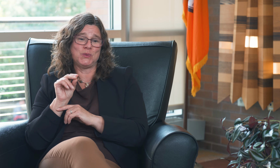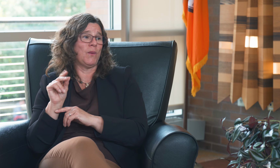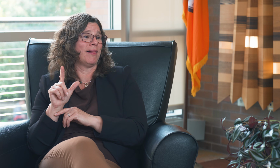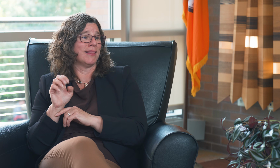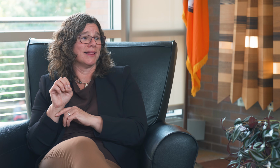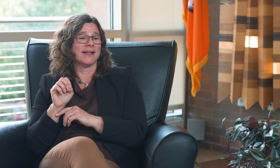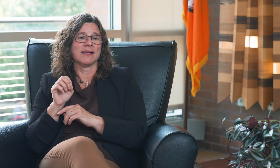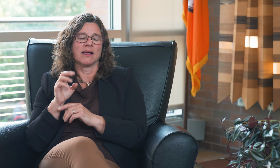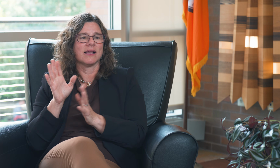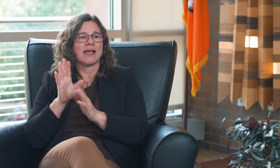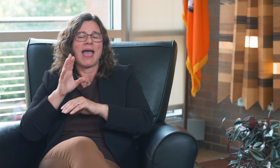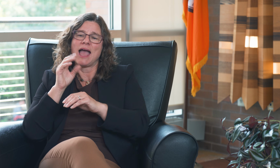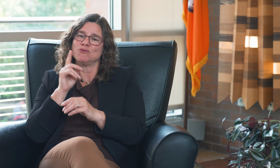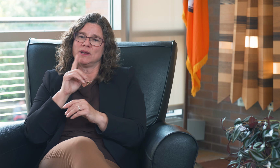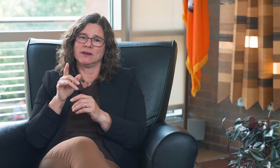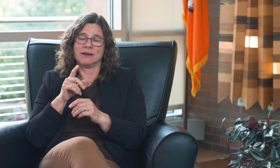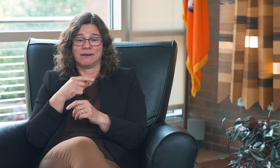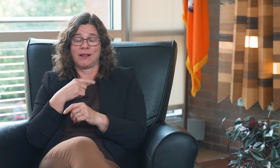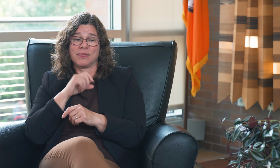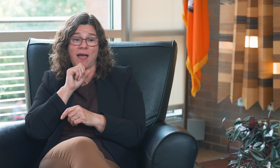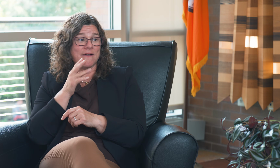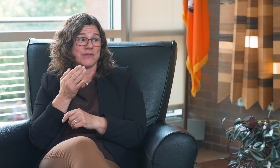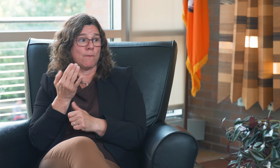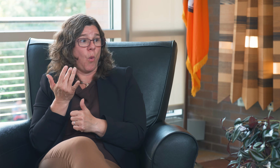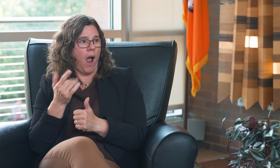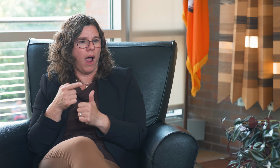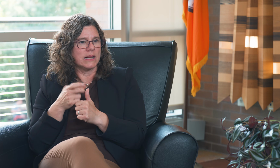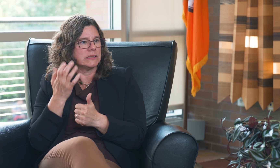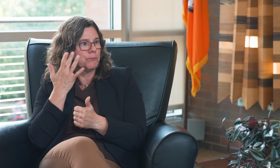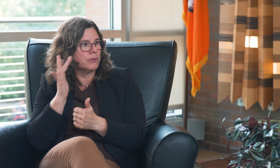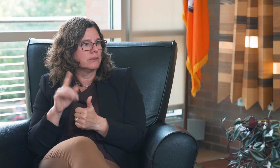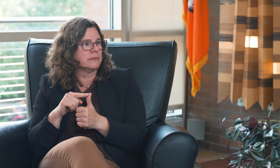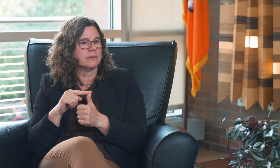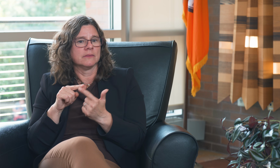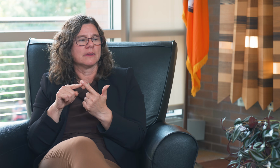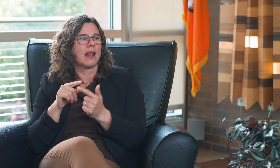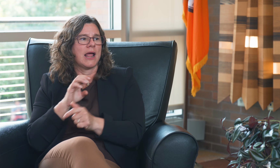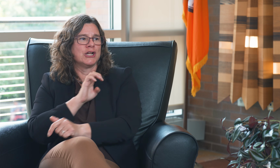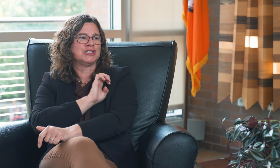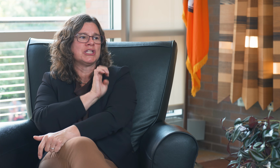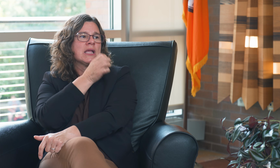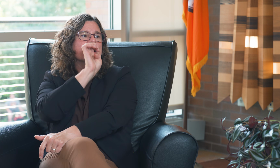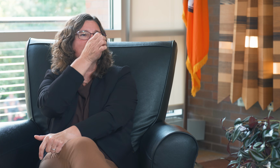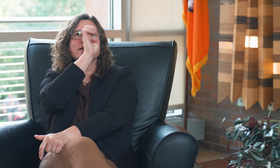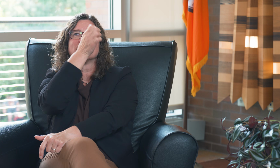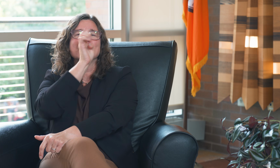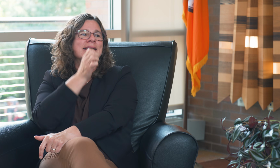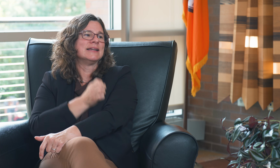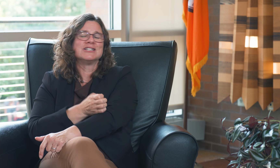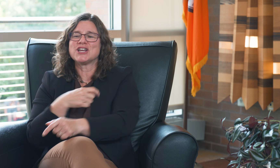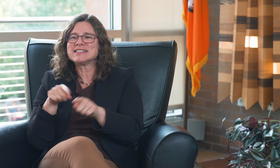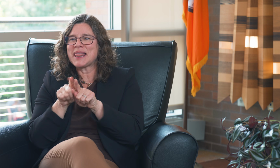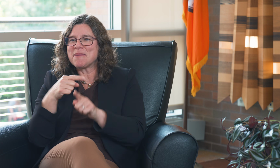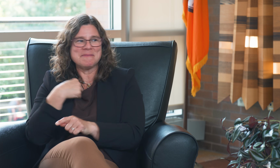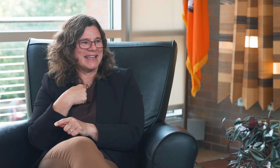He's an Aussie Doodle. And really, I love him. He's smart.